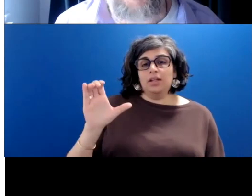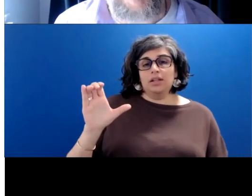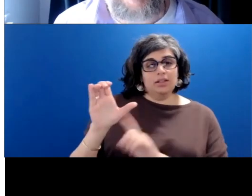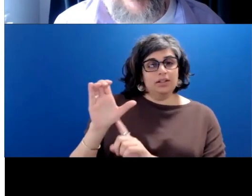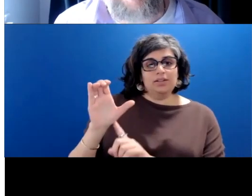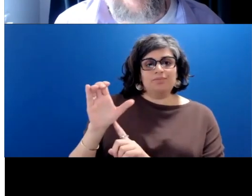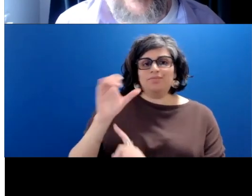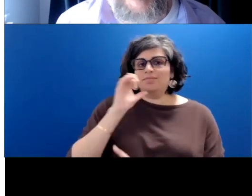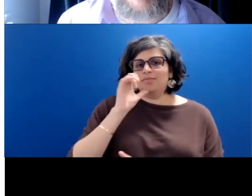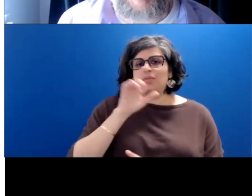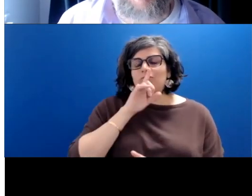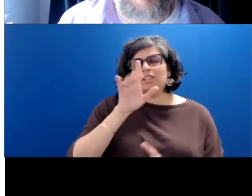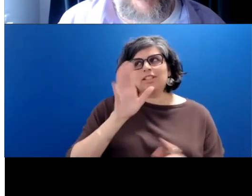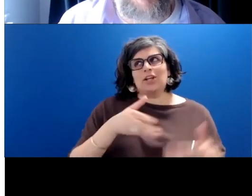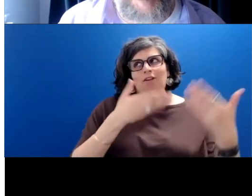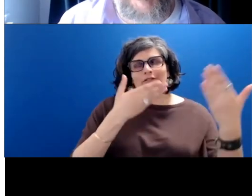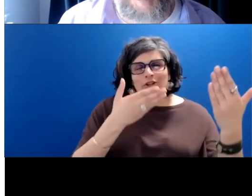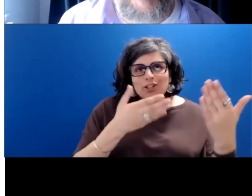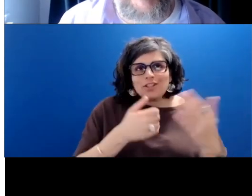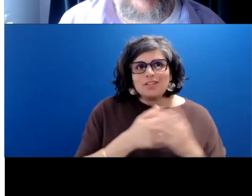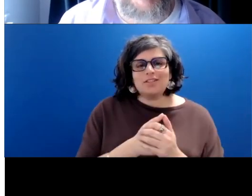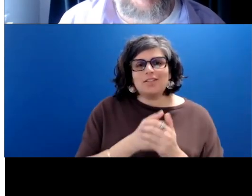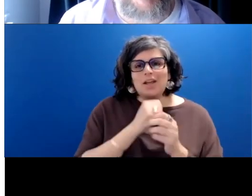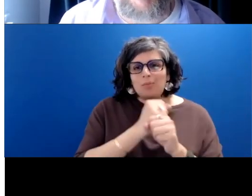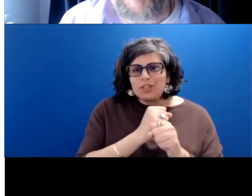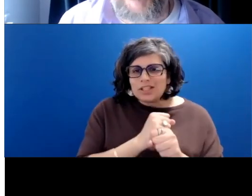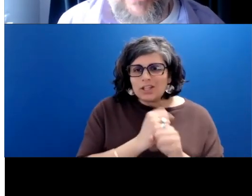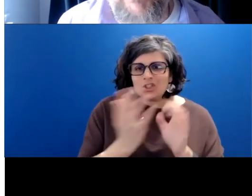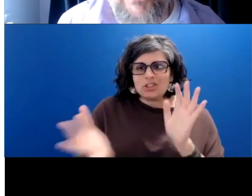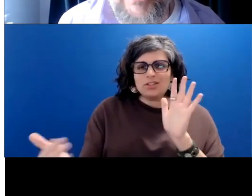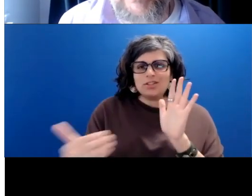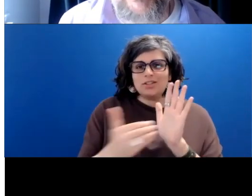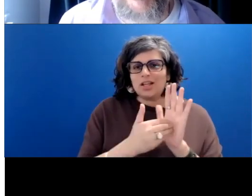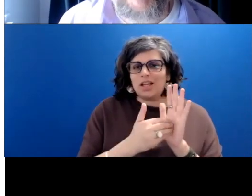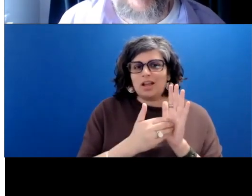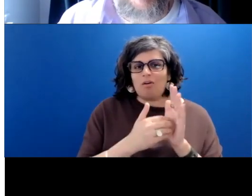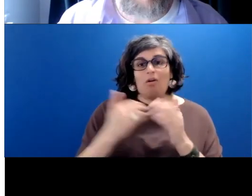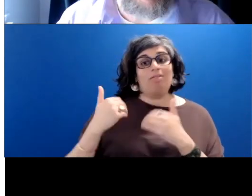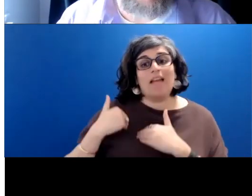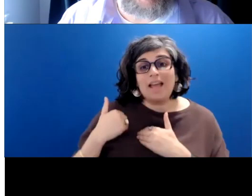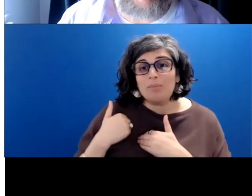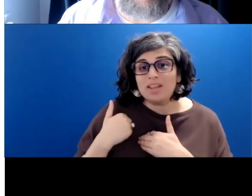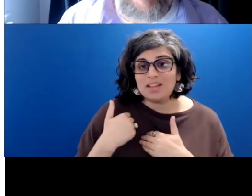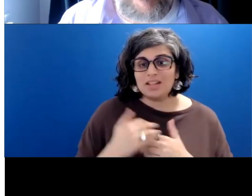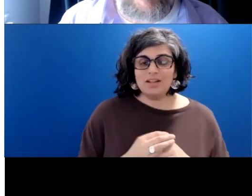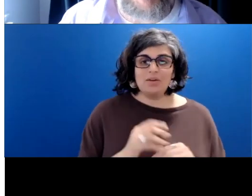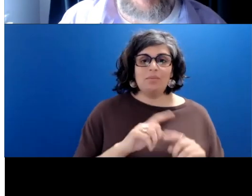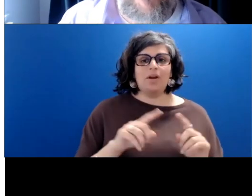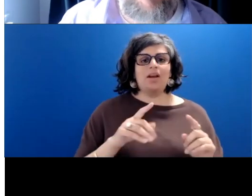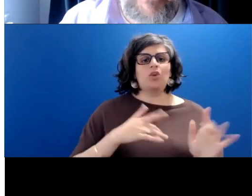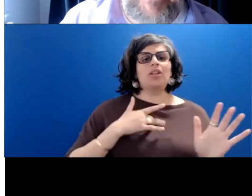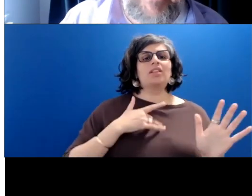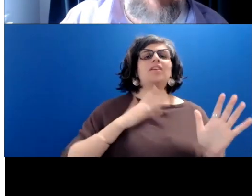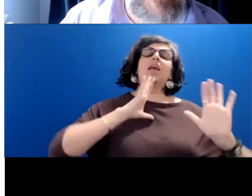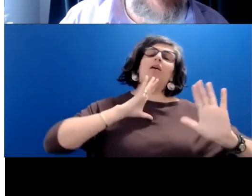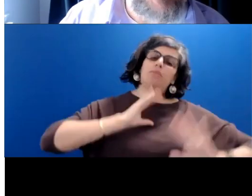They don't really offer that, that protection against, you know, some liability concerns, but it gives that feeling of so.